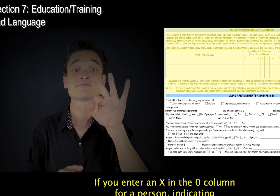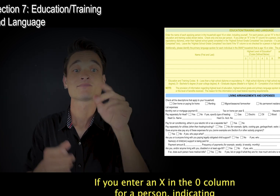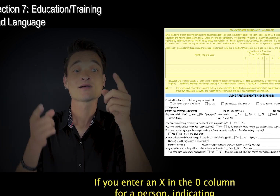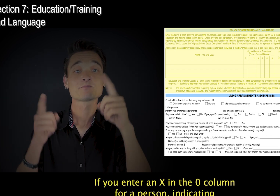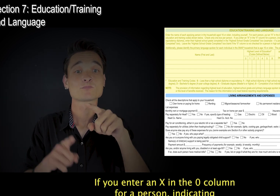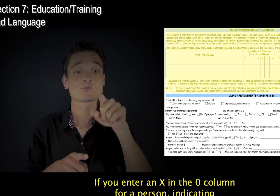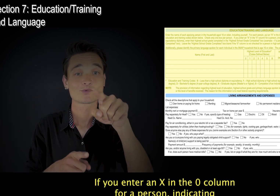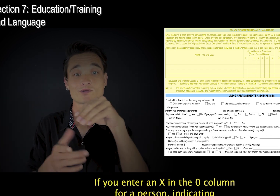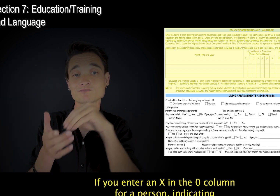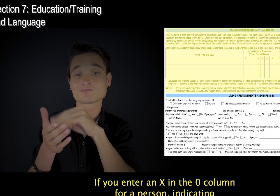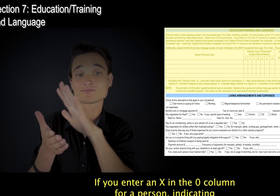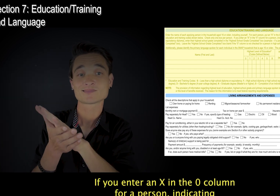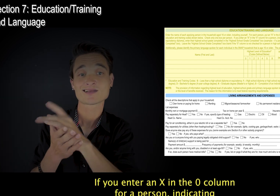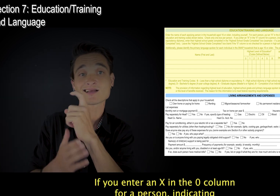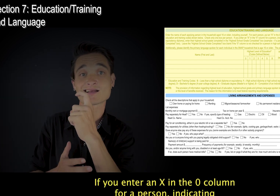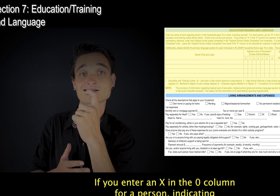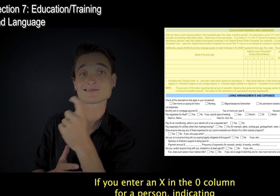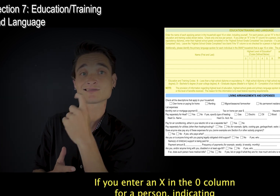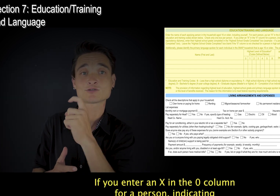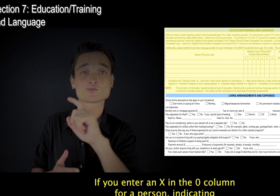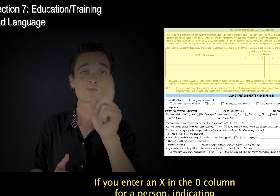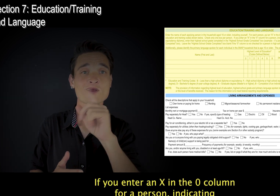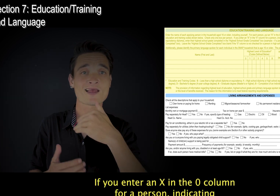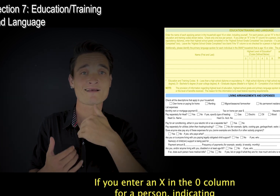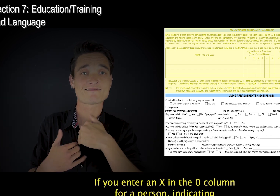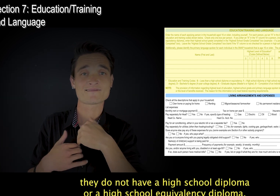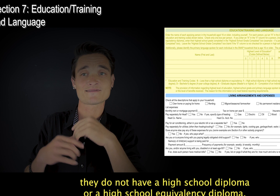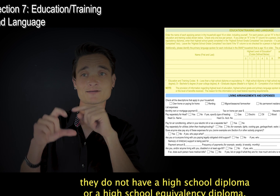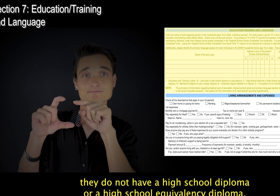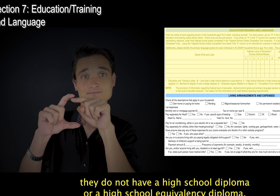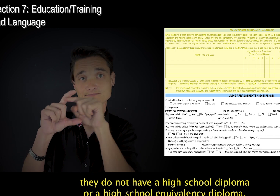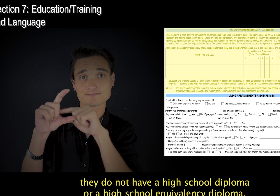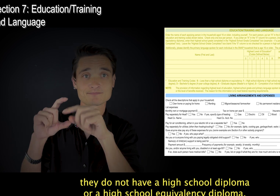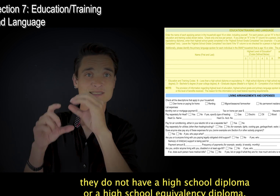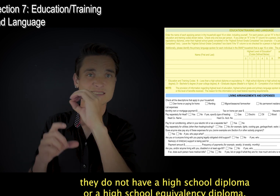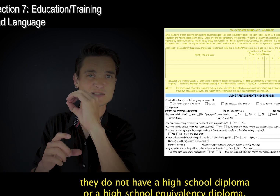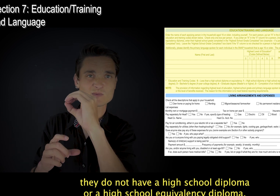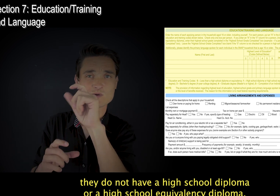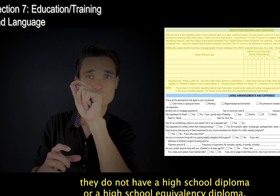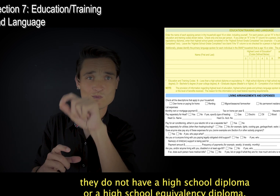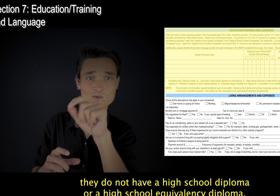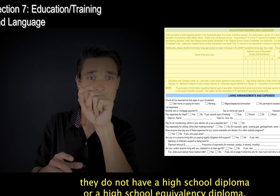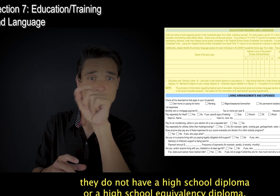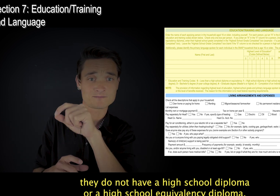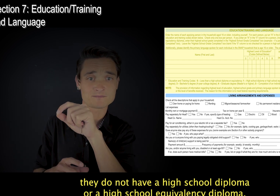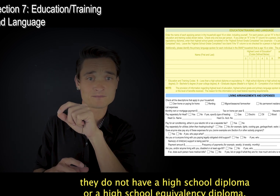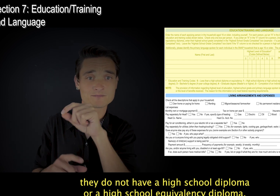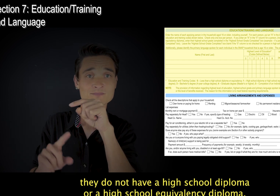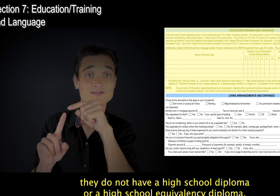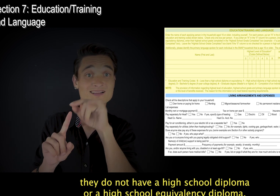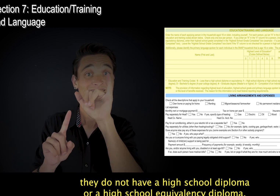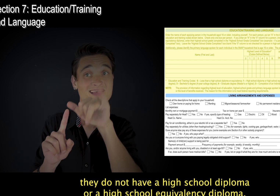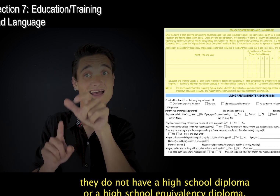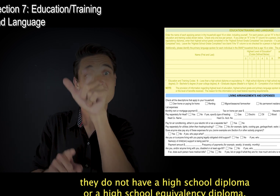If you enter an X in the 0 column for a person, indicating they do not have a high school diploma or a high school equivalency diploma,